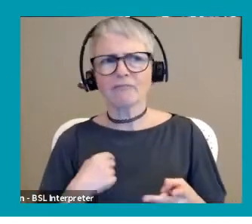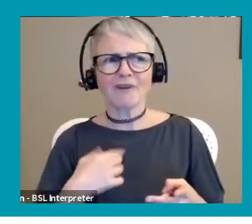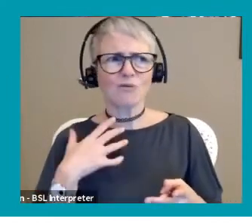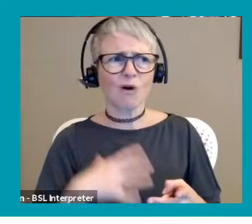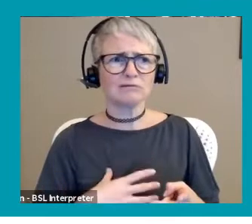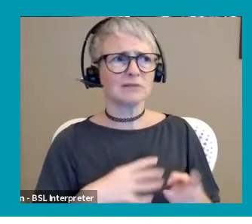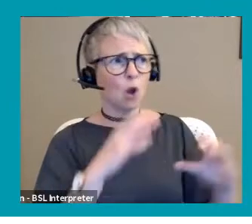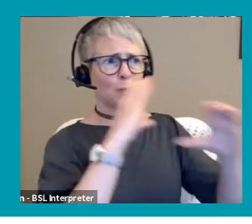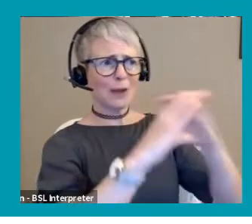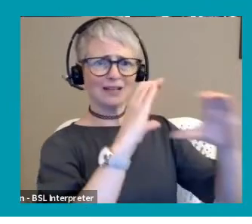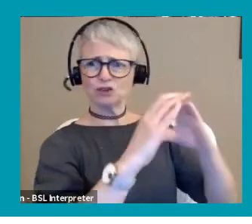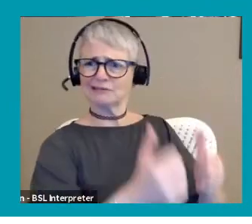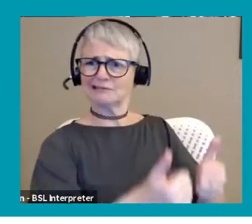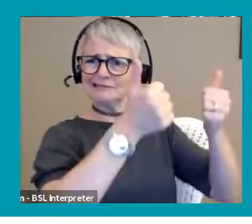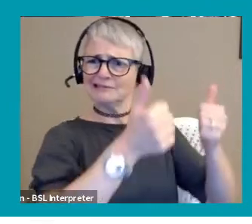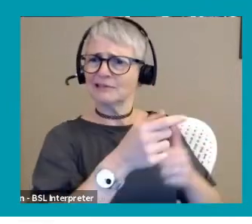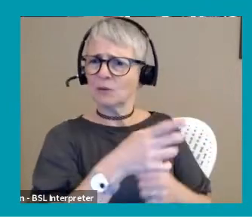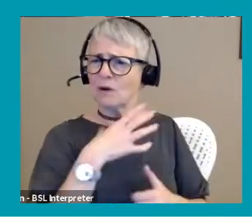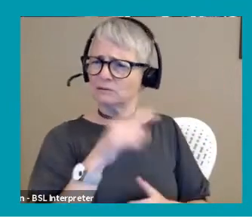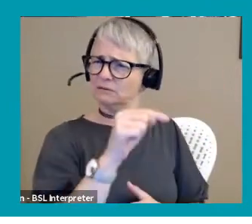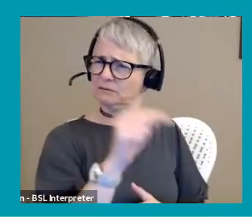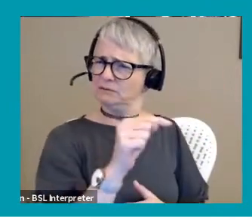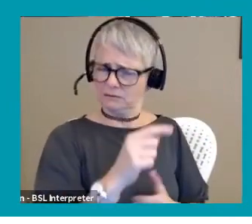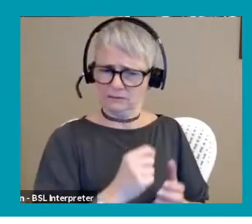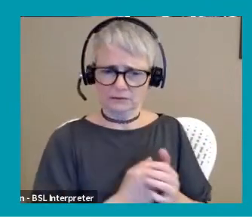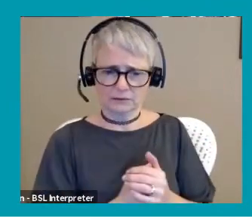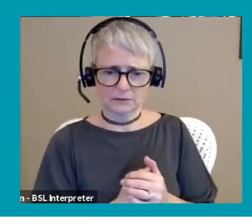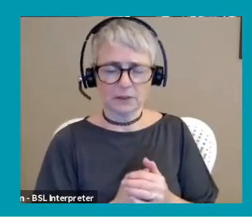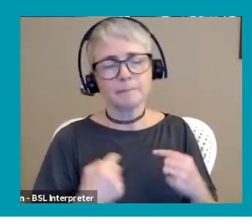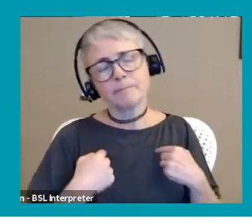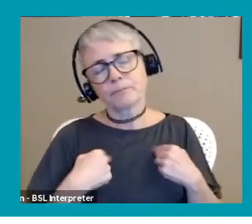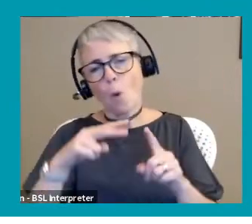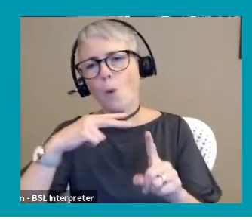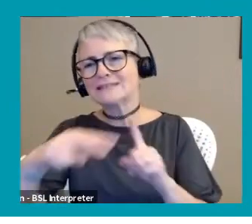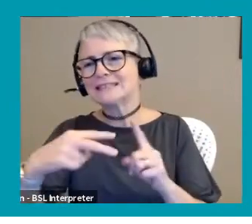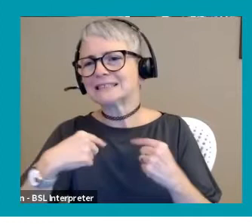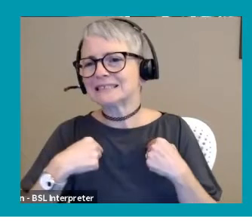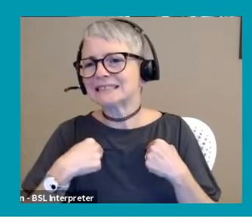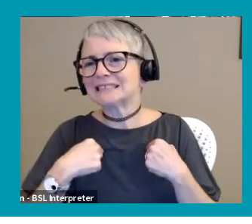So good communication because I have autism so good communication is really